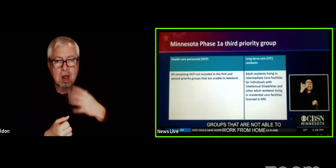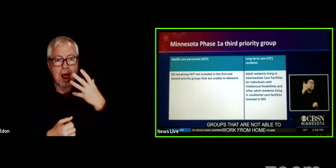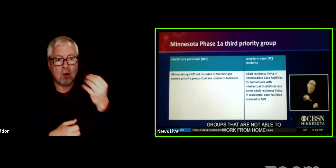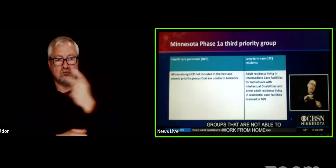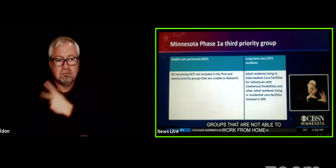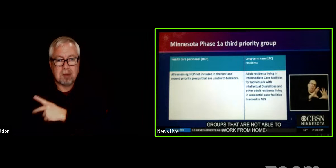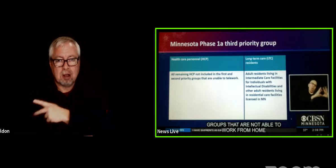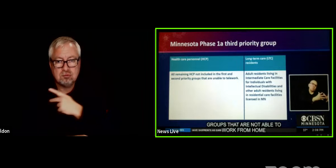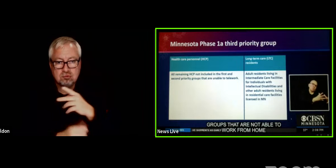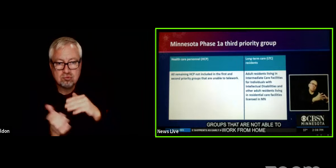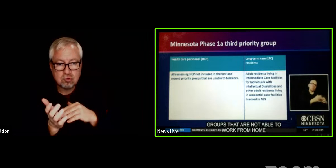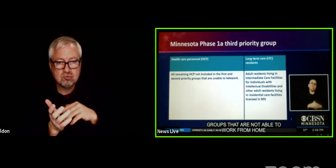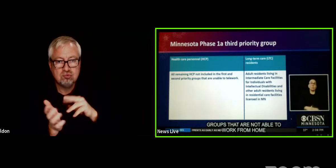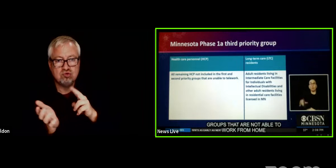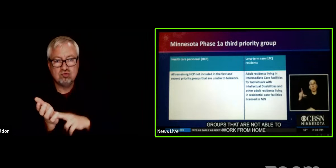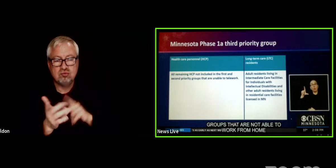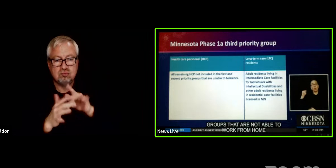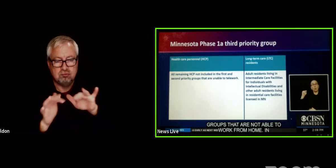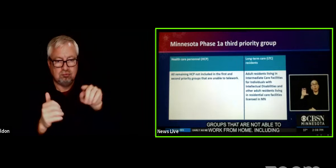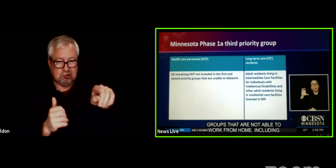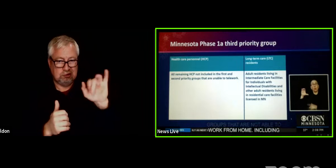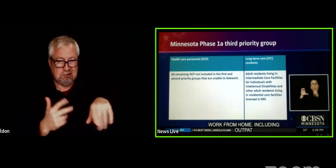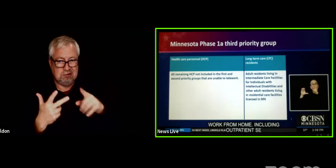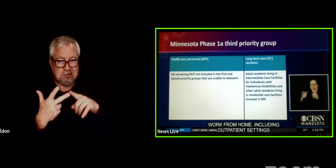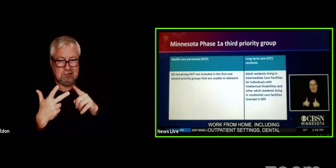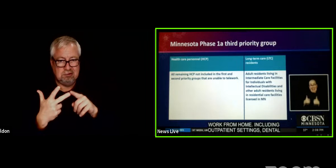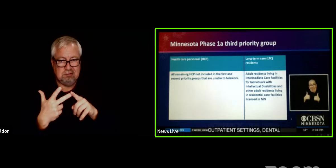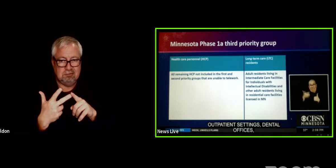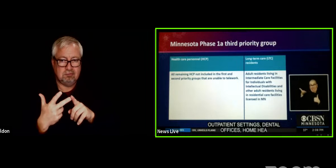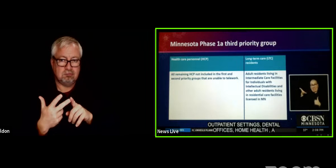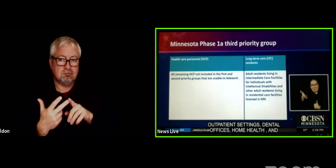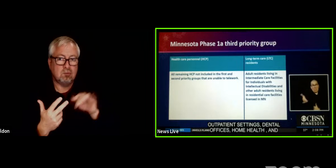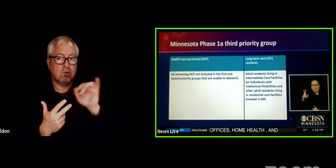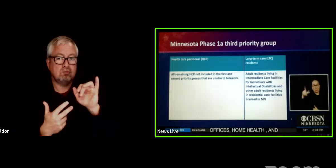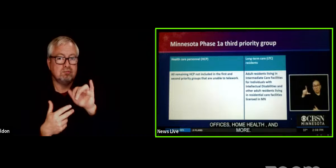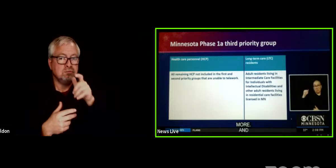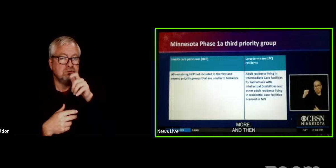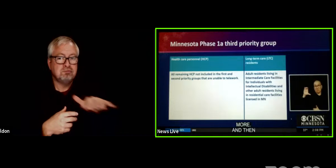THOSE LIVING IN RESIDENTIAL CARE FACILITIES, LICENSED IN MINNESOTA, THAT ARE PRIMARILY